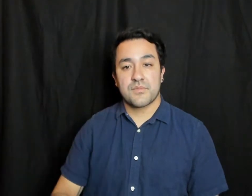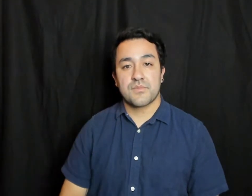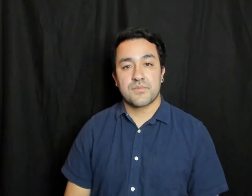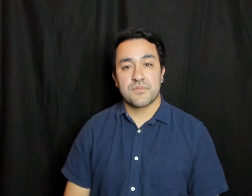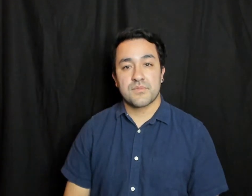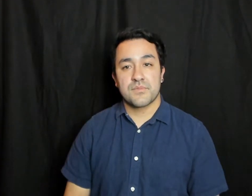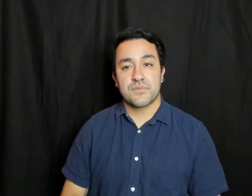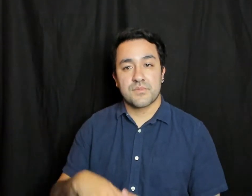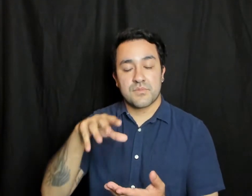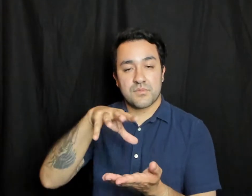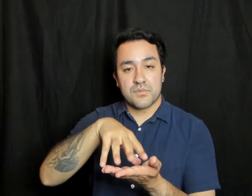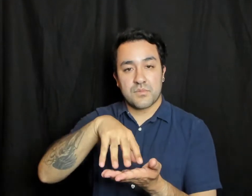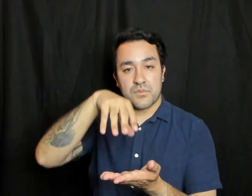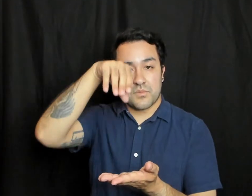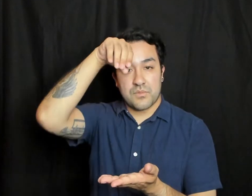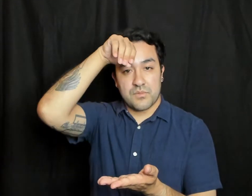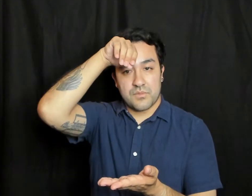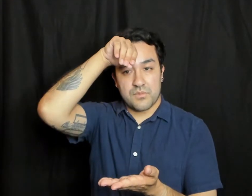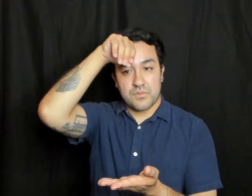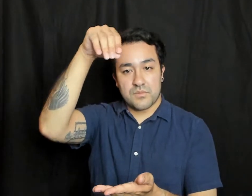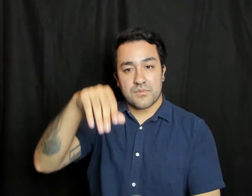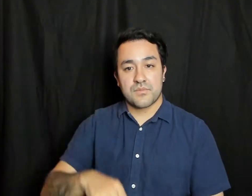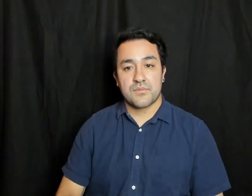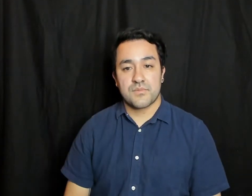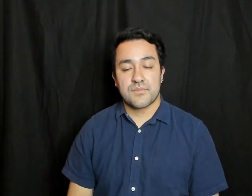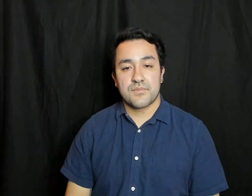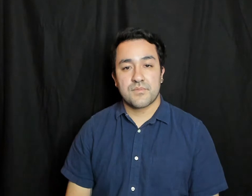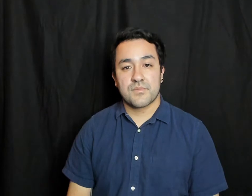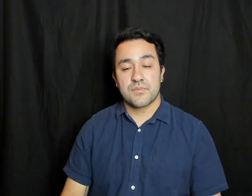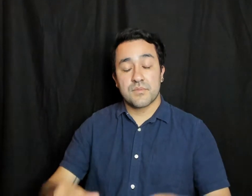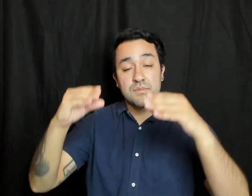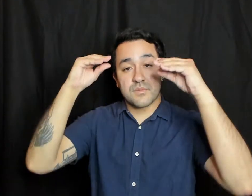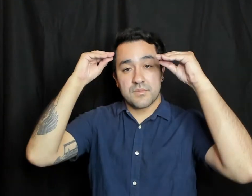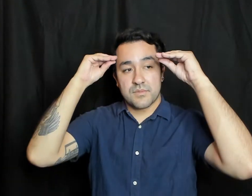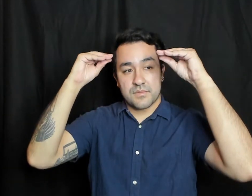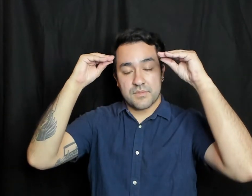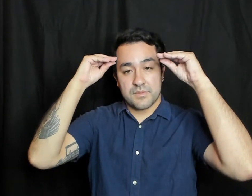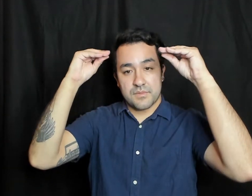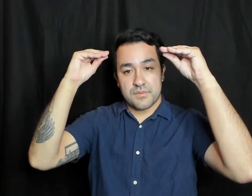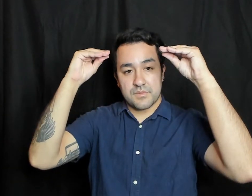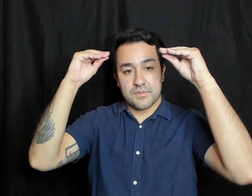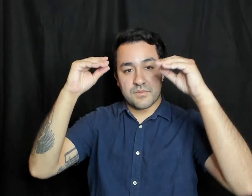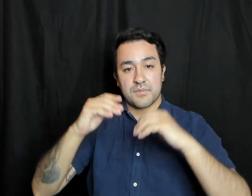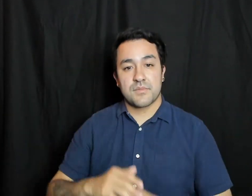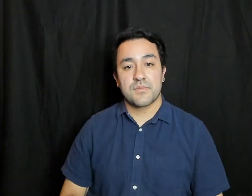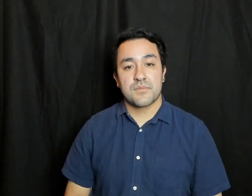LEARN TEACH